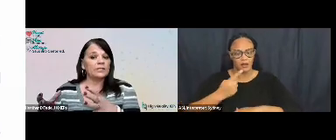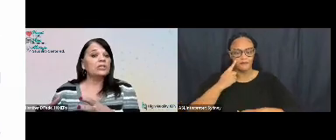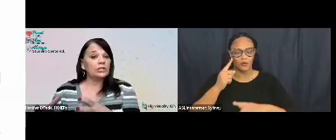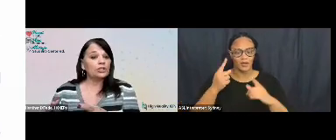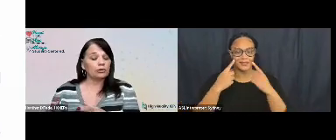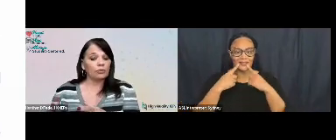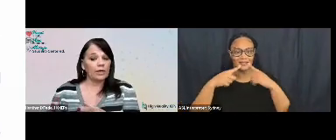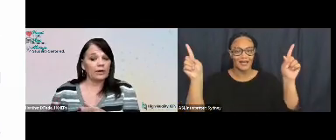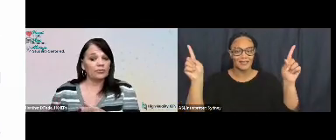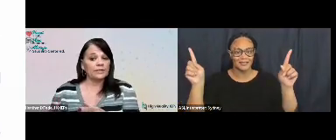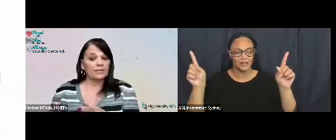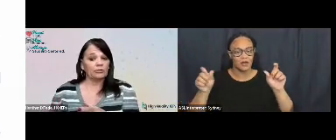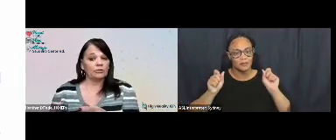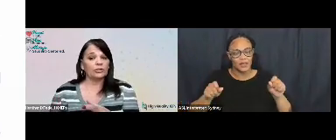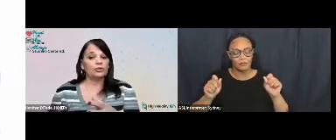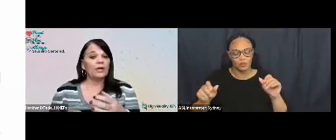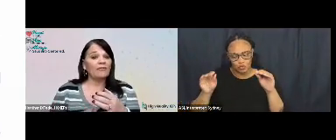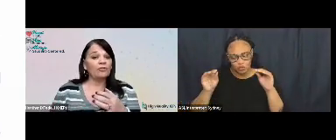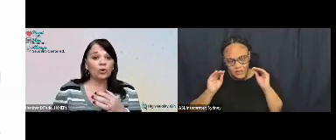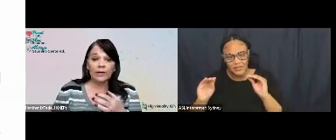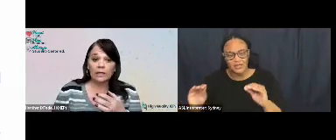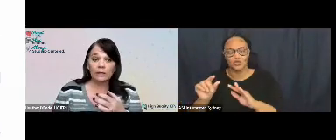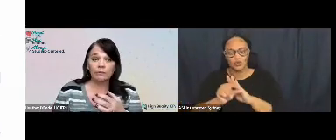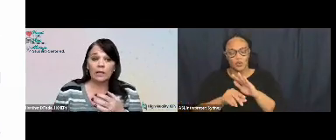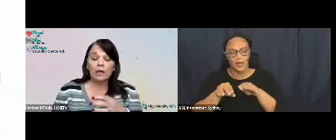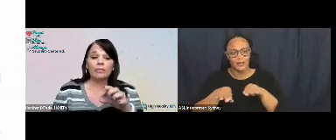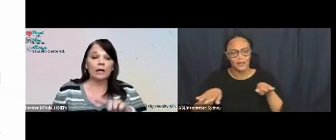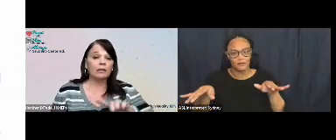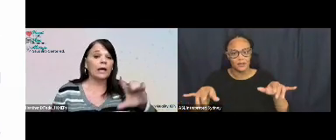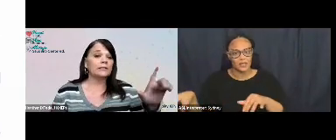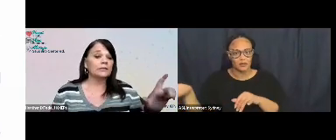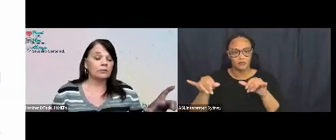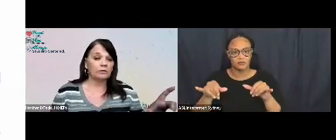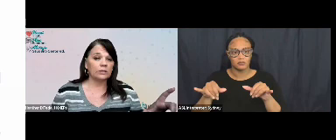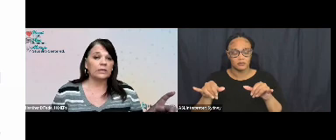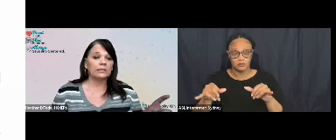um to teach those grade level standards. Do they have curriculum that aligns to those